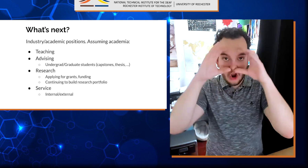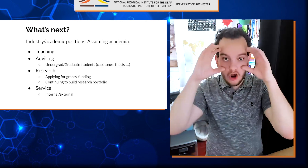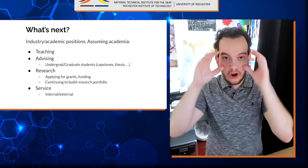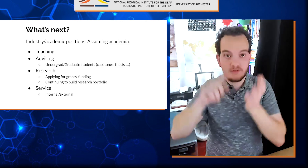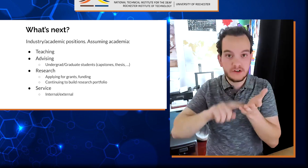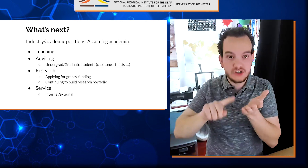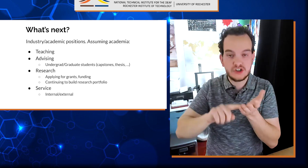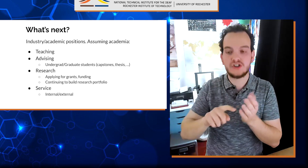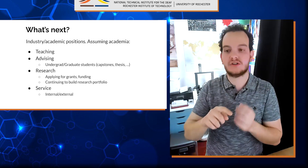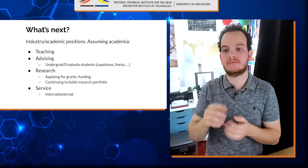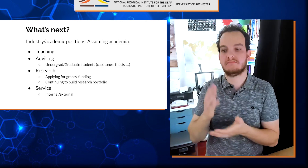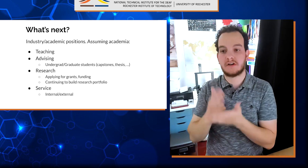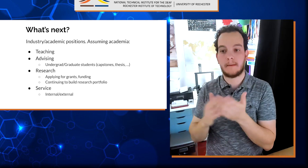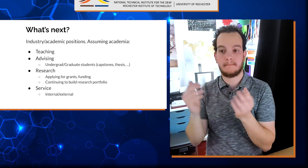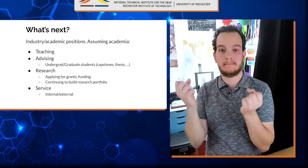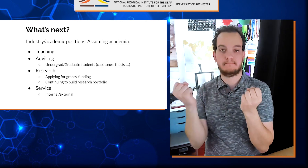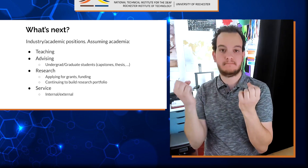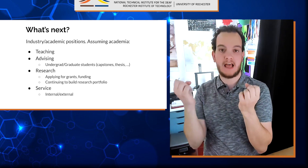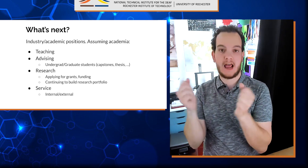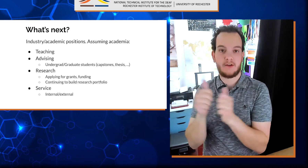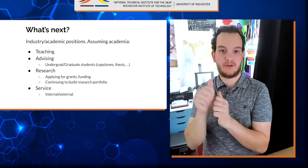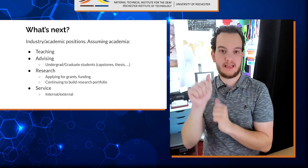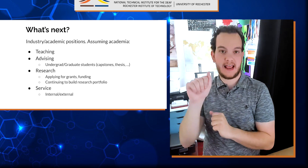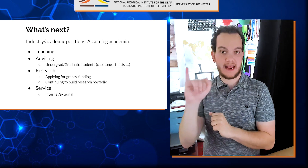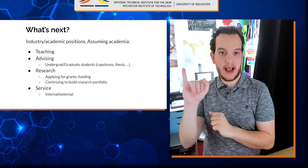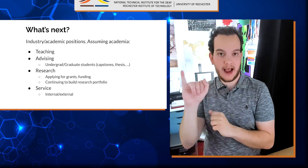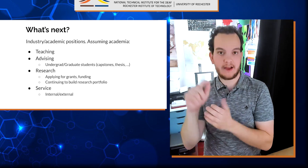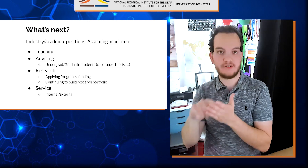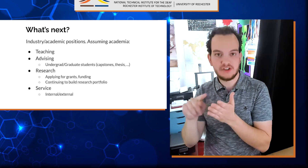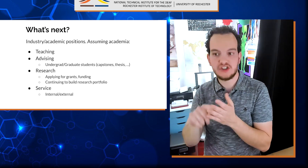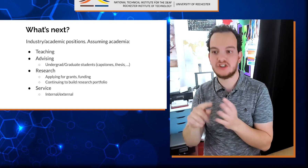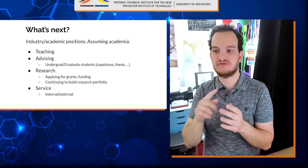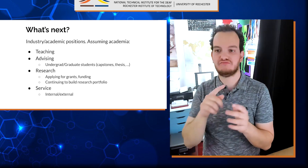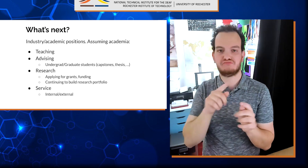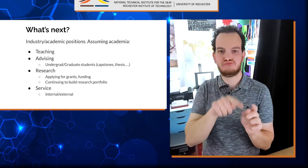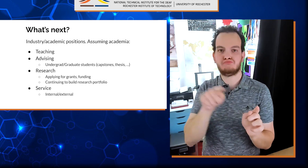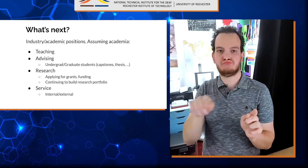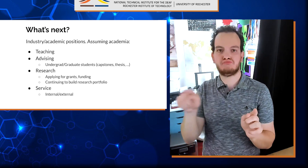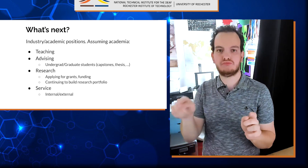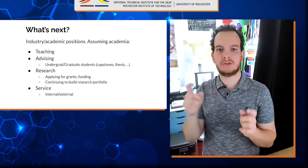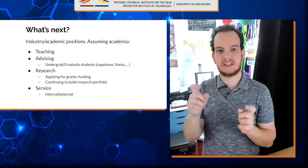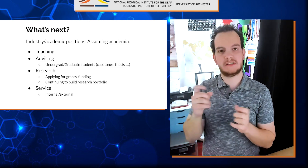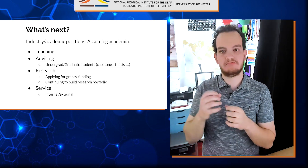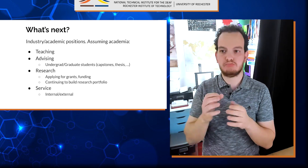some VR, virtual reality, research, some sign language, and A.I. research.